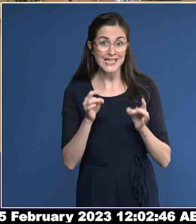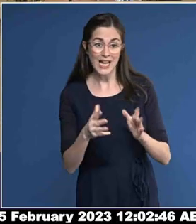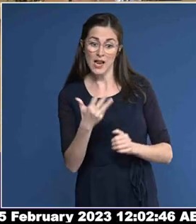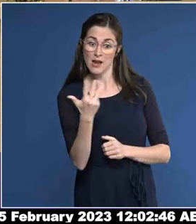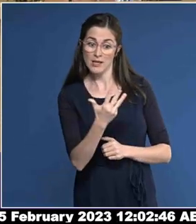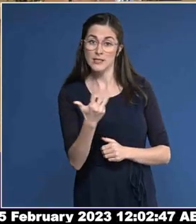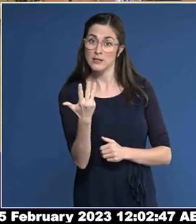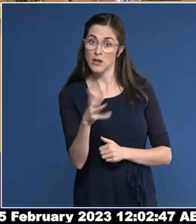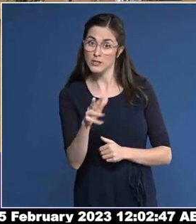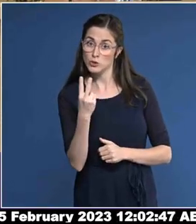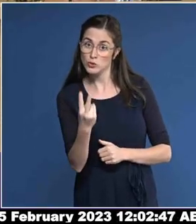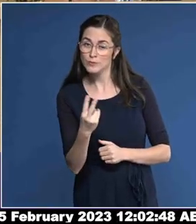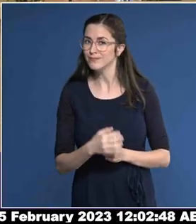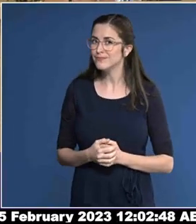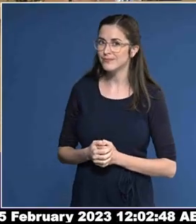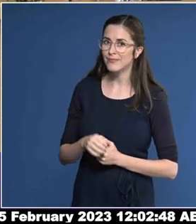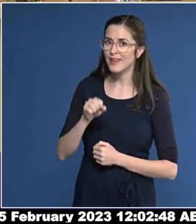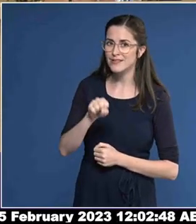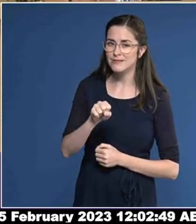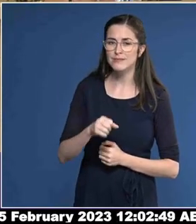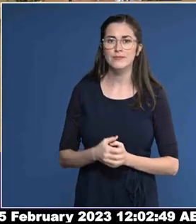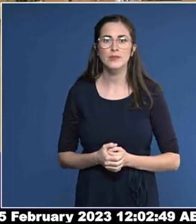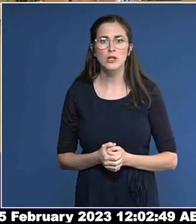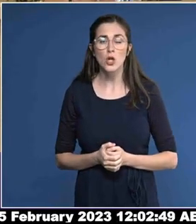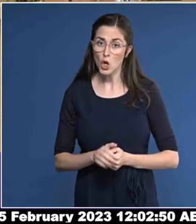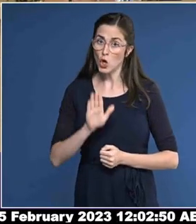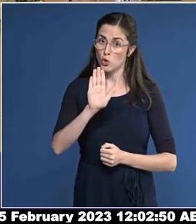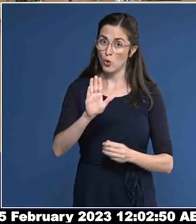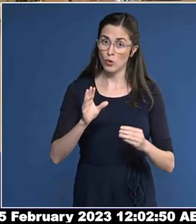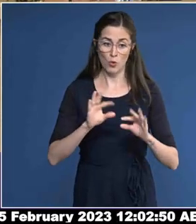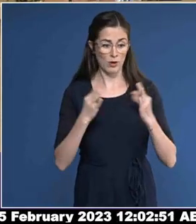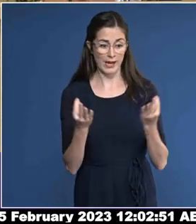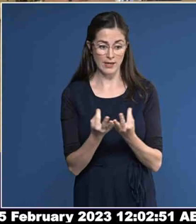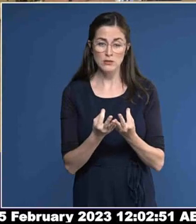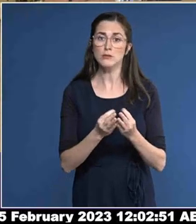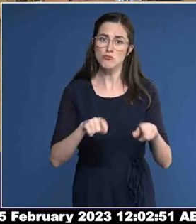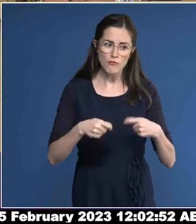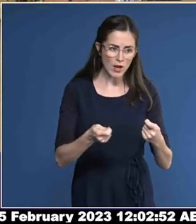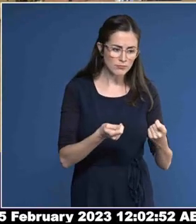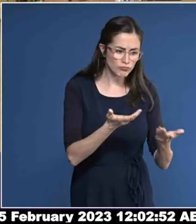Yes. MS EASTMAN: And, essentially, you provide a range of services to your